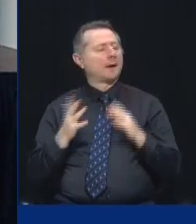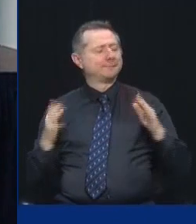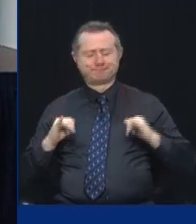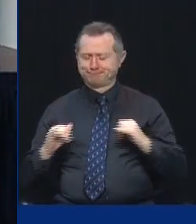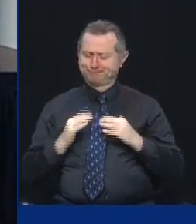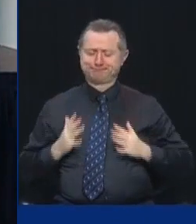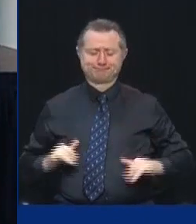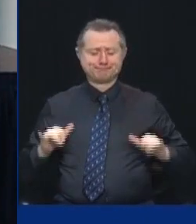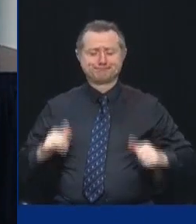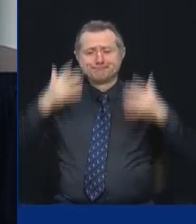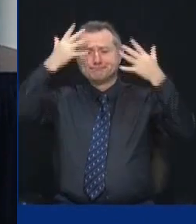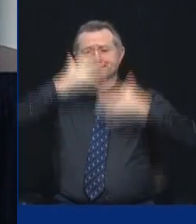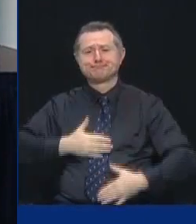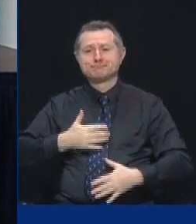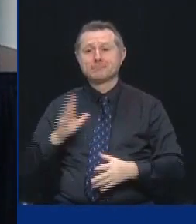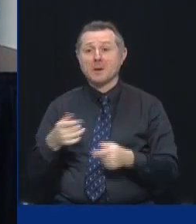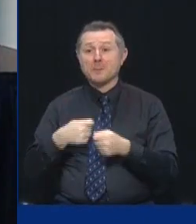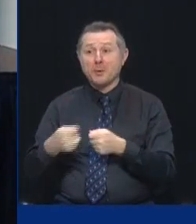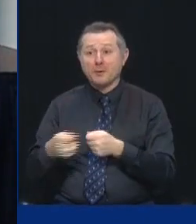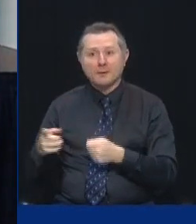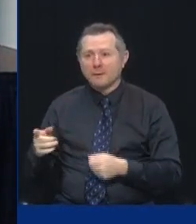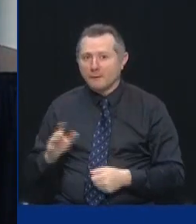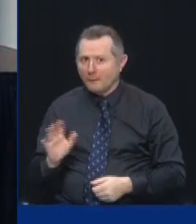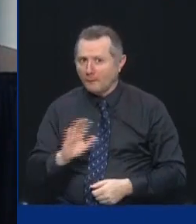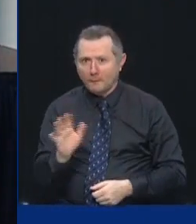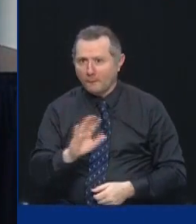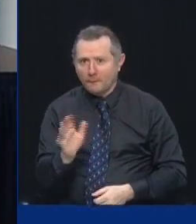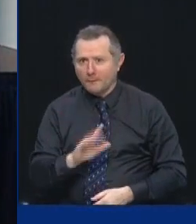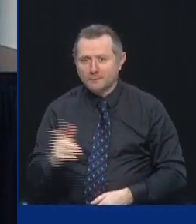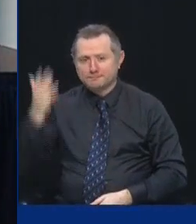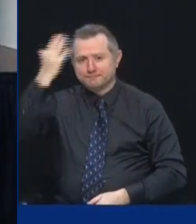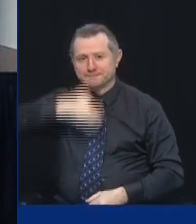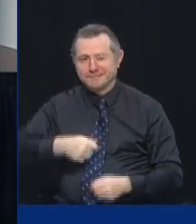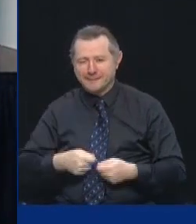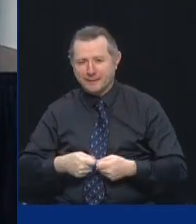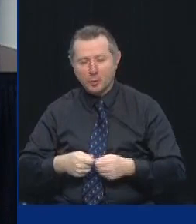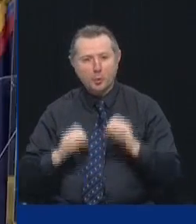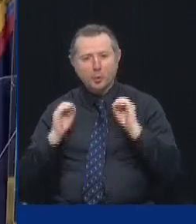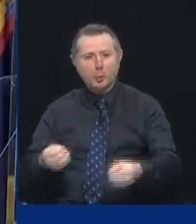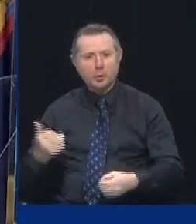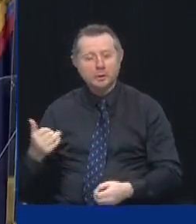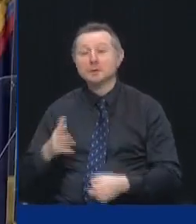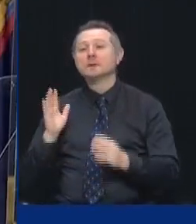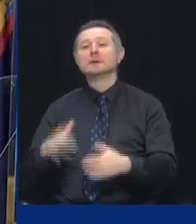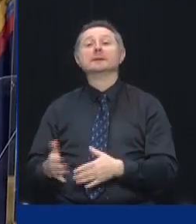TO MY LEFT, MR. ALBERT MAJECA, IF HE DOESN'T LOOK HAPPY AND BURSTING WITH LOVE.